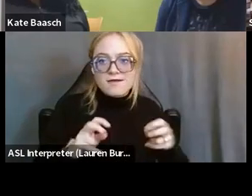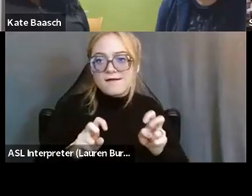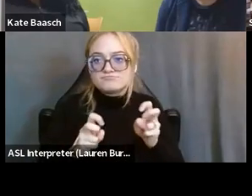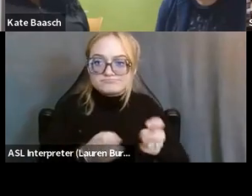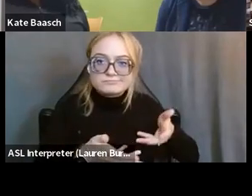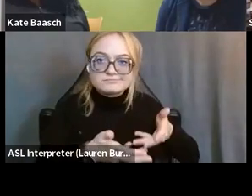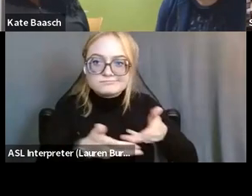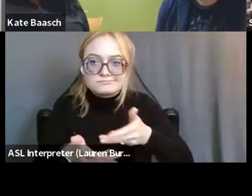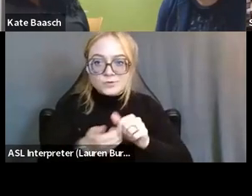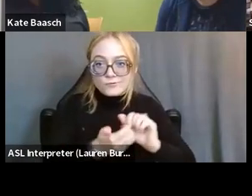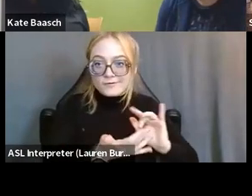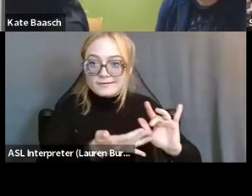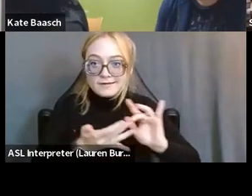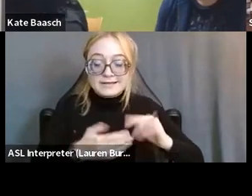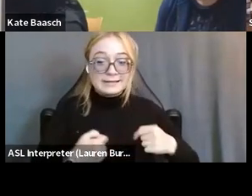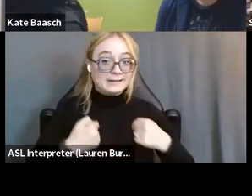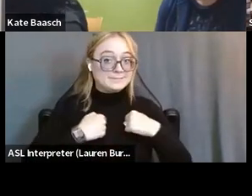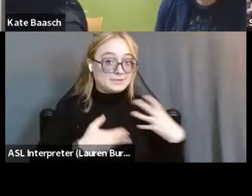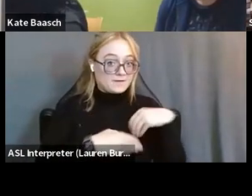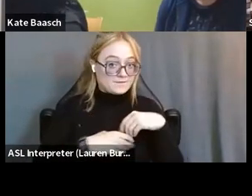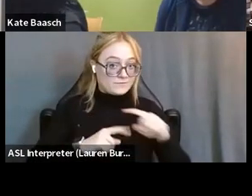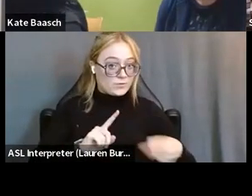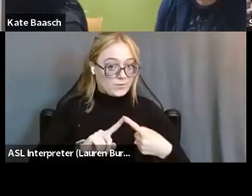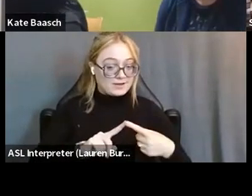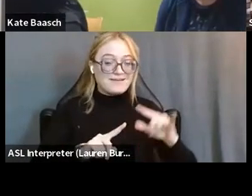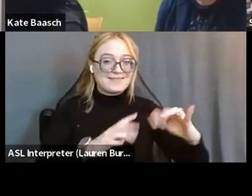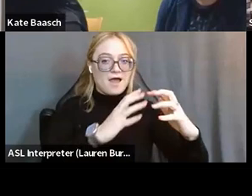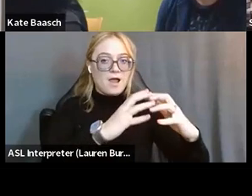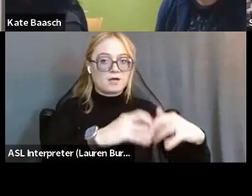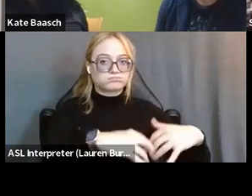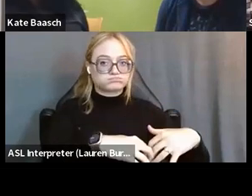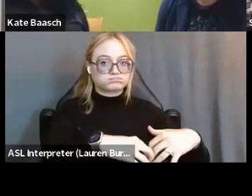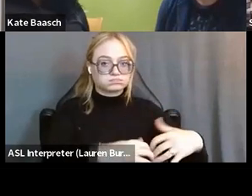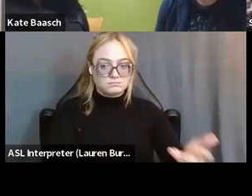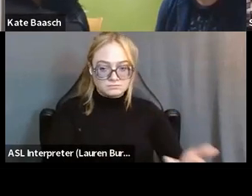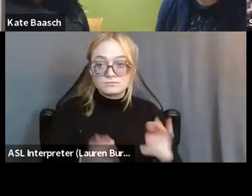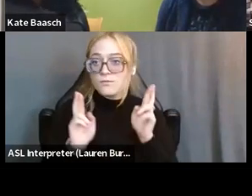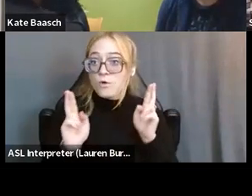Where I come into play is when that has broken down, you know, hopefully everything continues